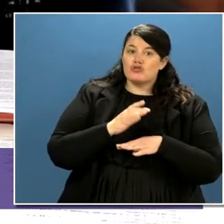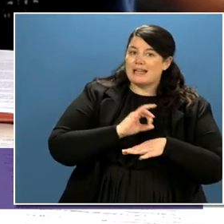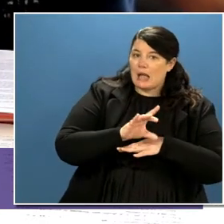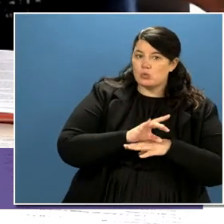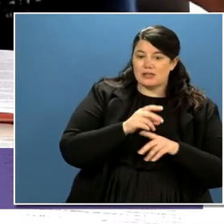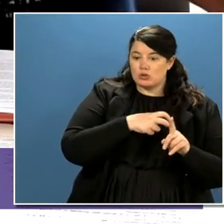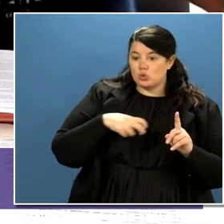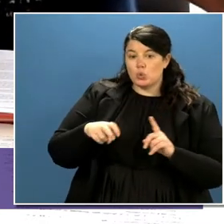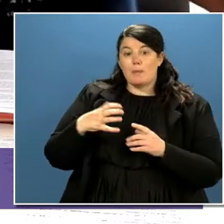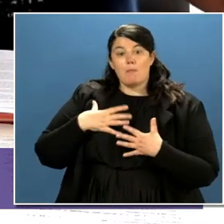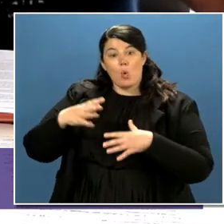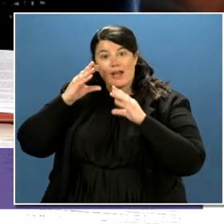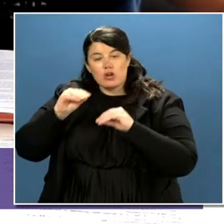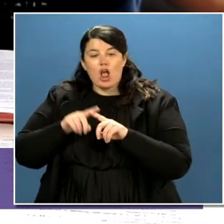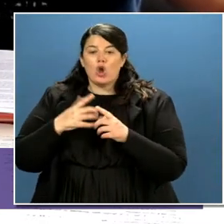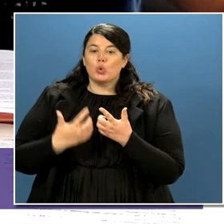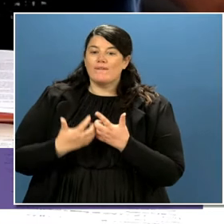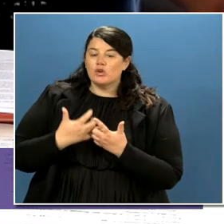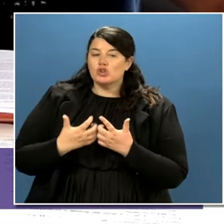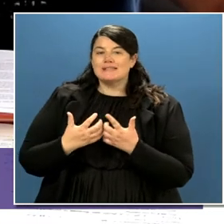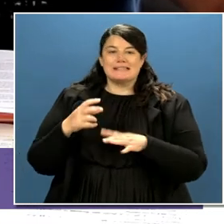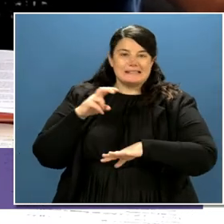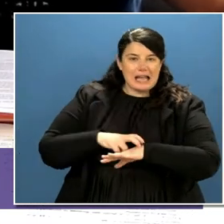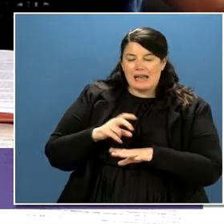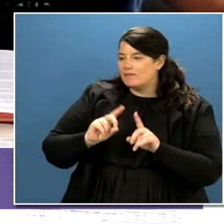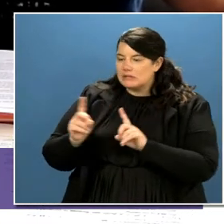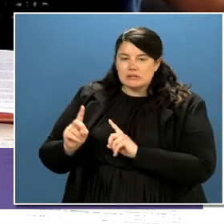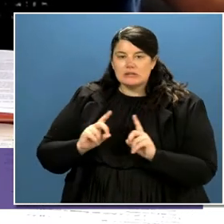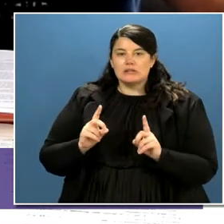education, some sort of other employment, but, as we say over and over